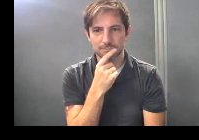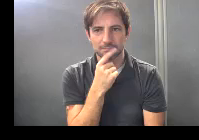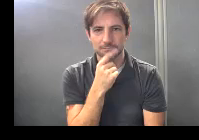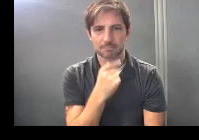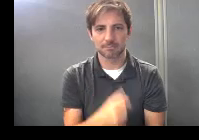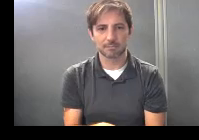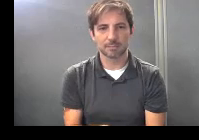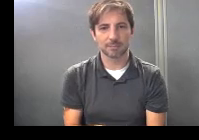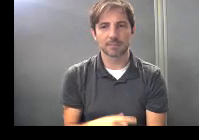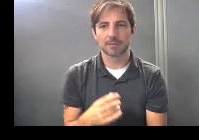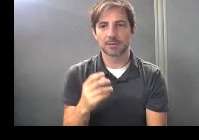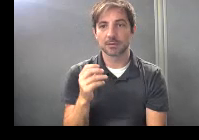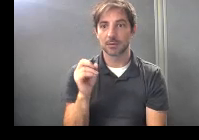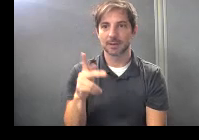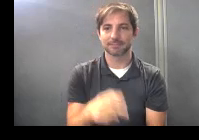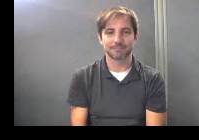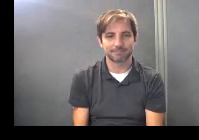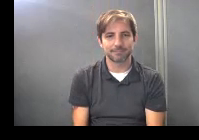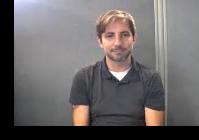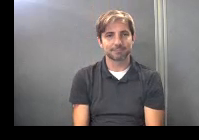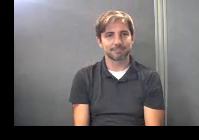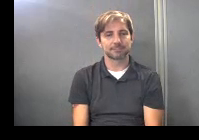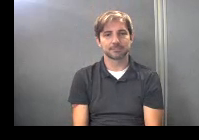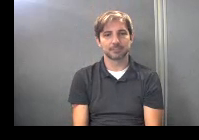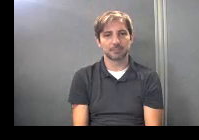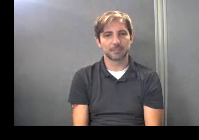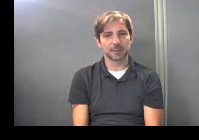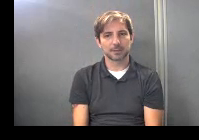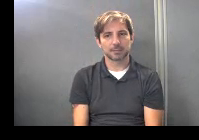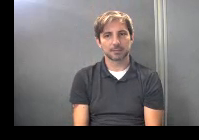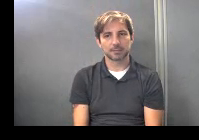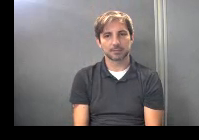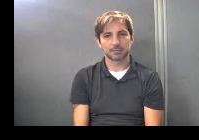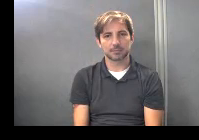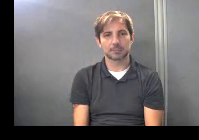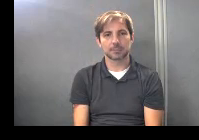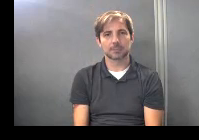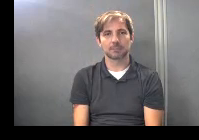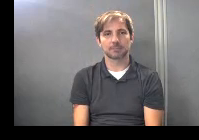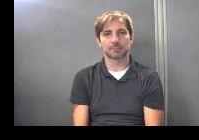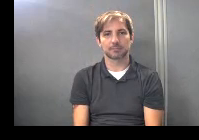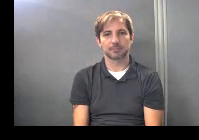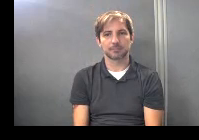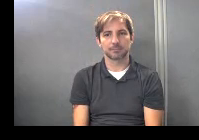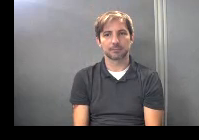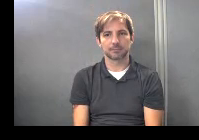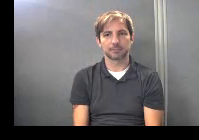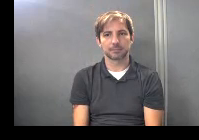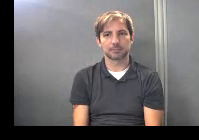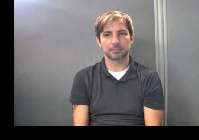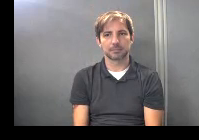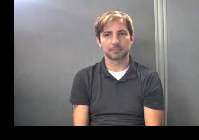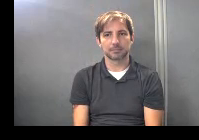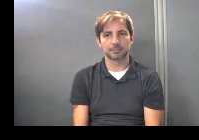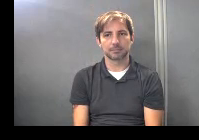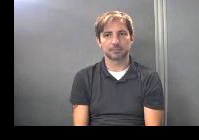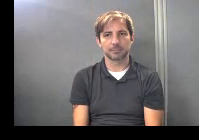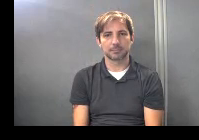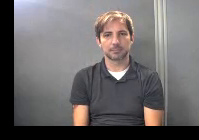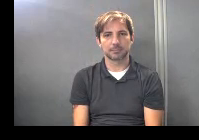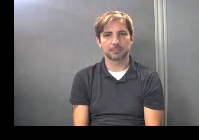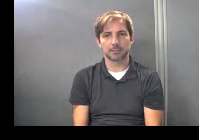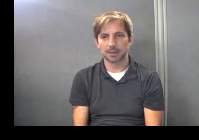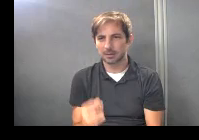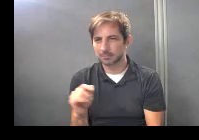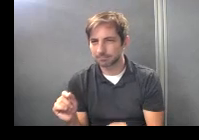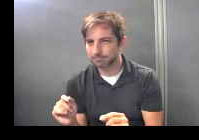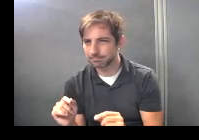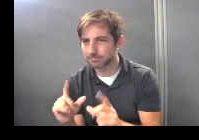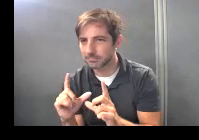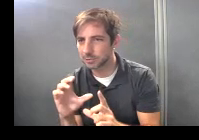ALL RIGHT, SO -- JUST TO CONTINUE -- I'M GOING TO PULL MY CHAT BACK UP.